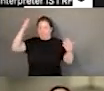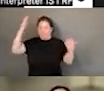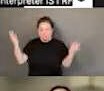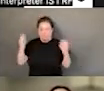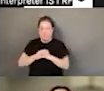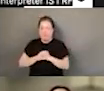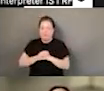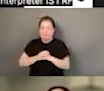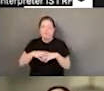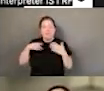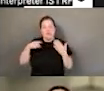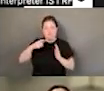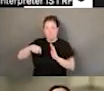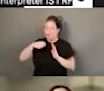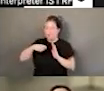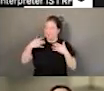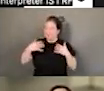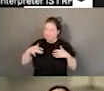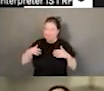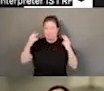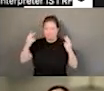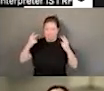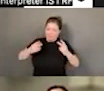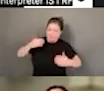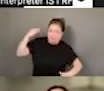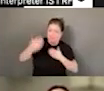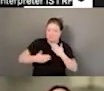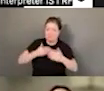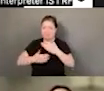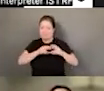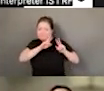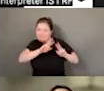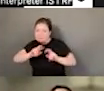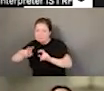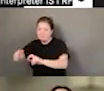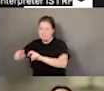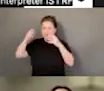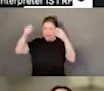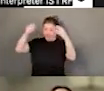so important to do and the research about cognitive accessibility. To continue